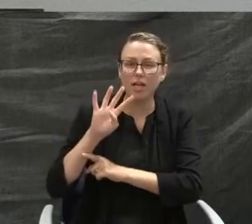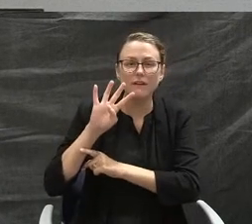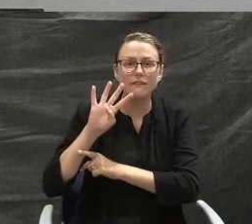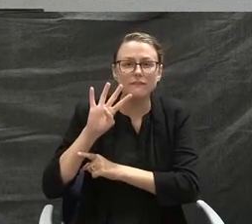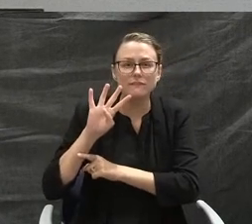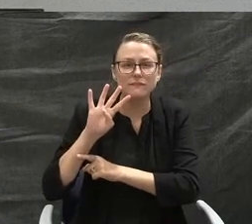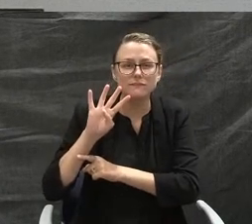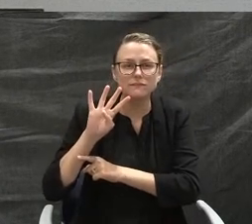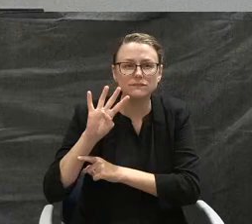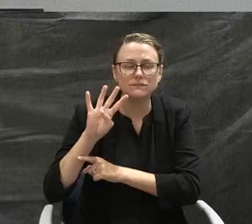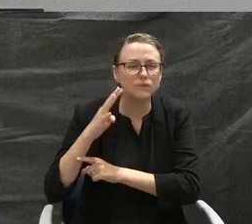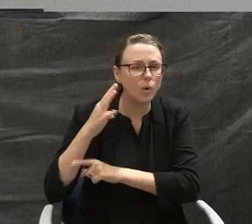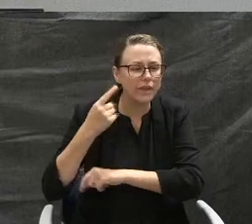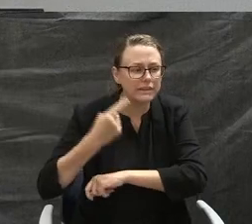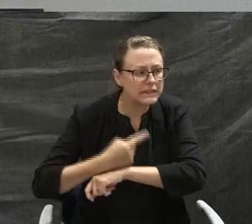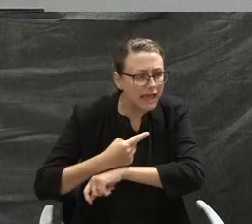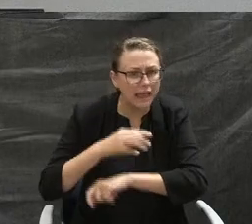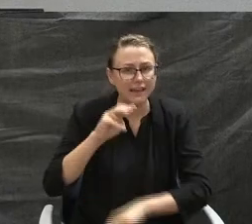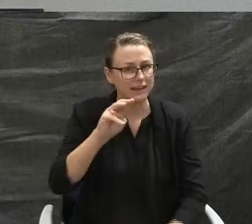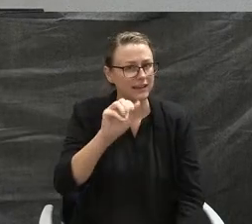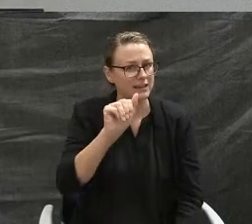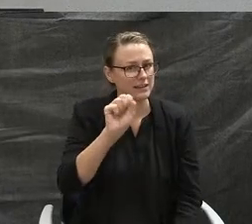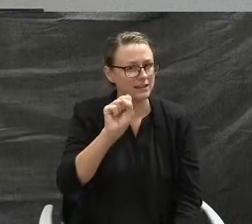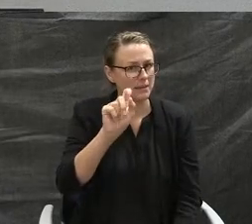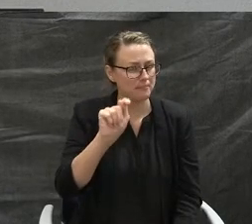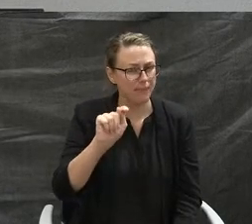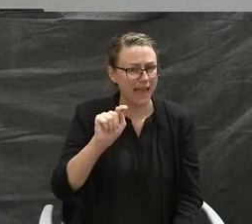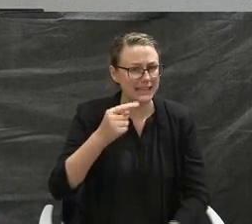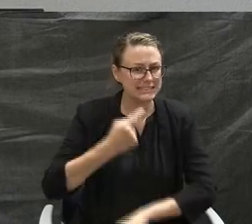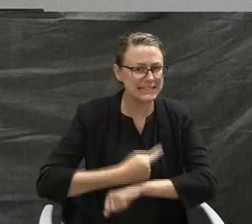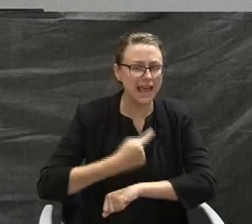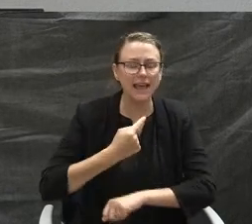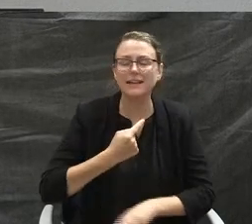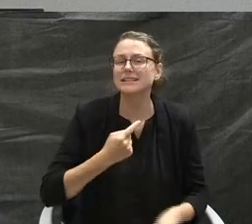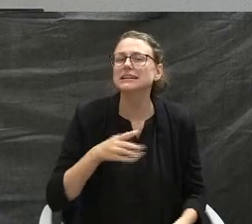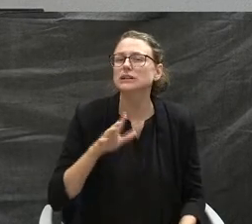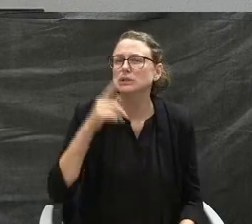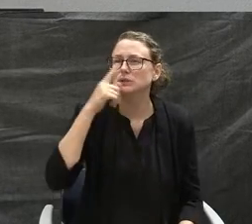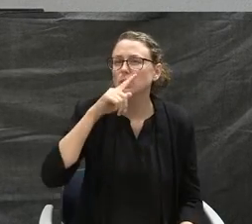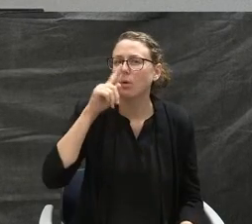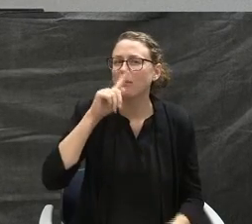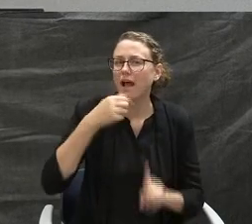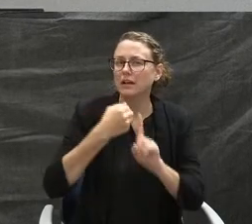type day. Could you talk a little bit more about, uh, we